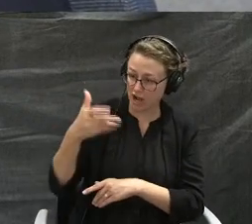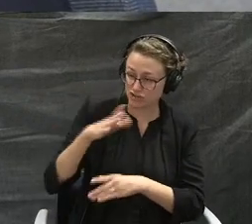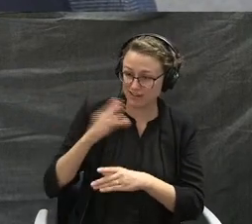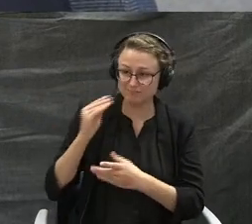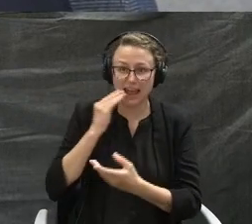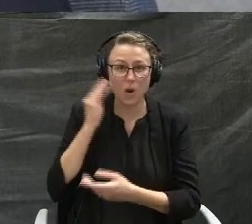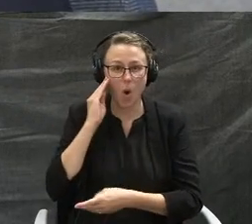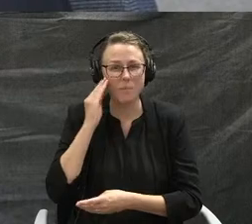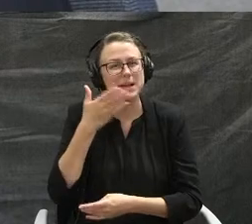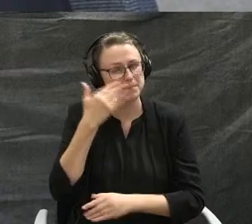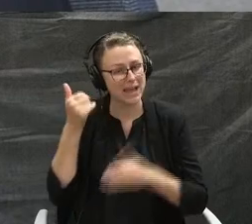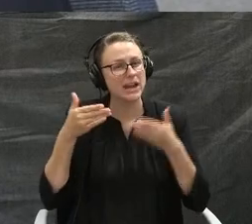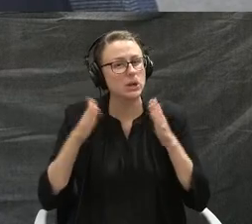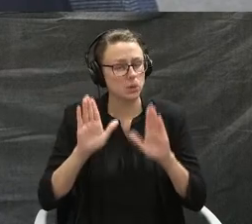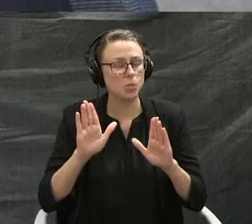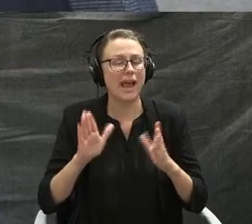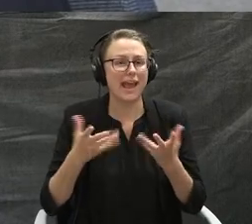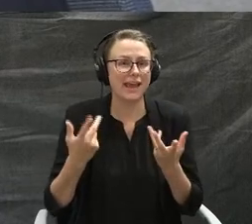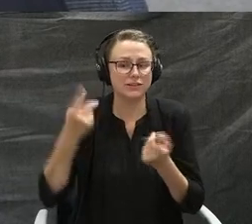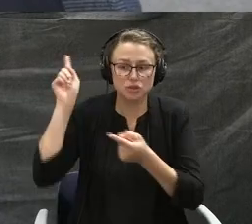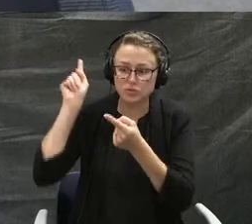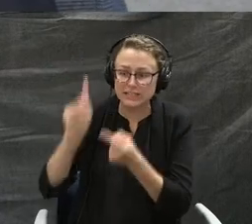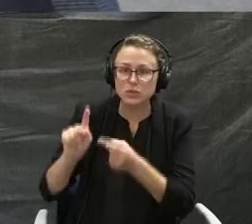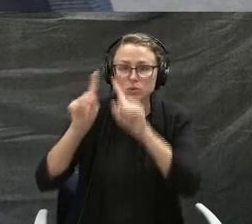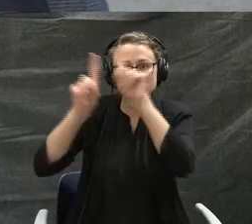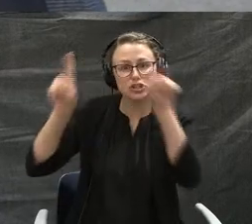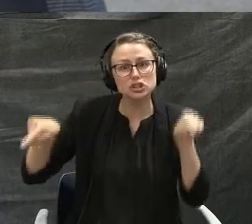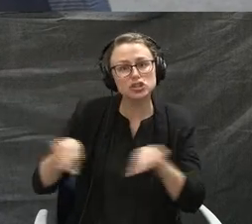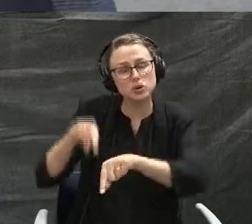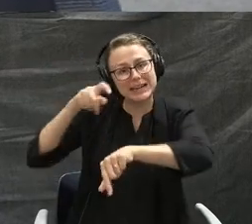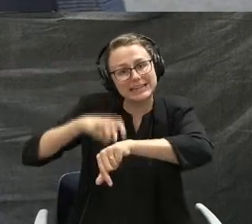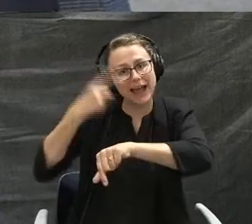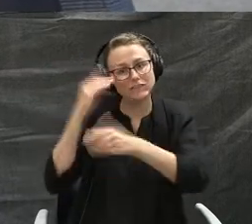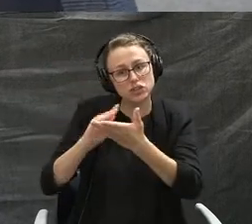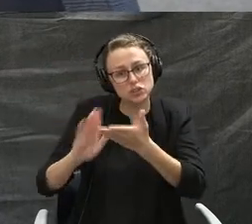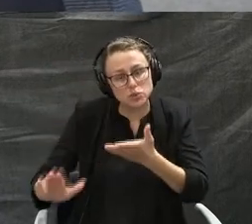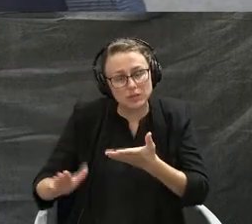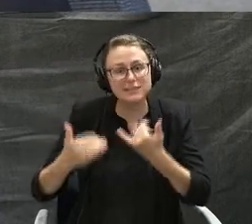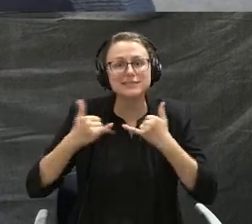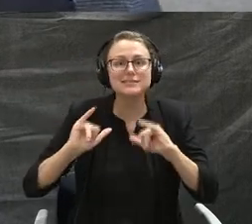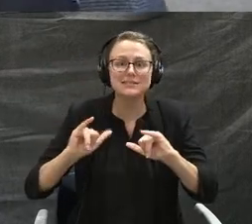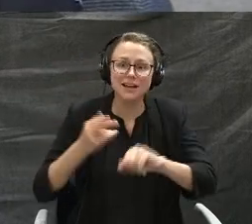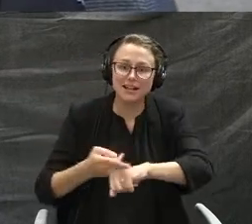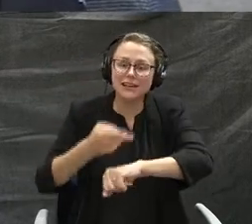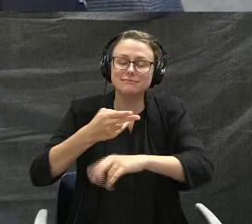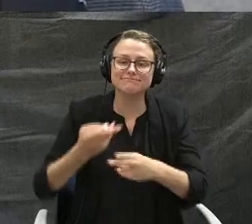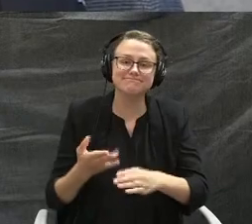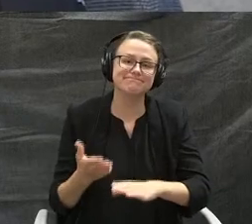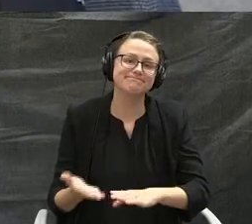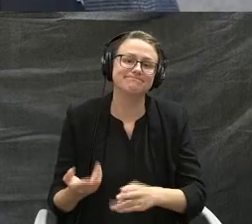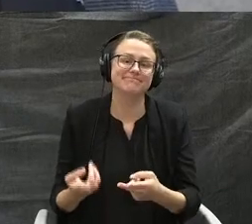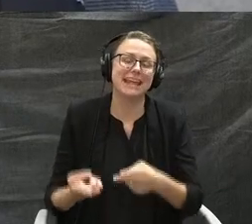we reduce screen time for students and still increase productivity? Also, is there adequate time between classes in